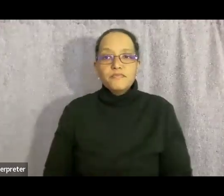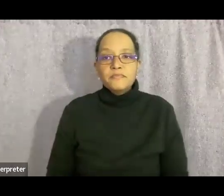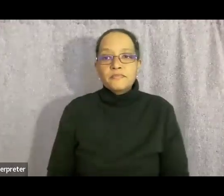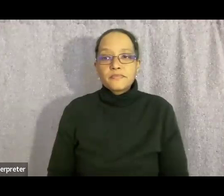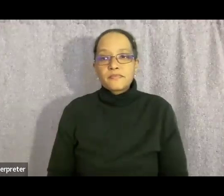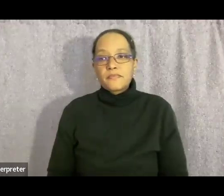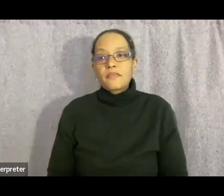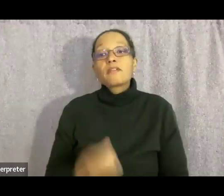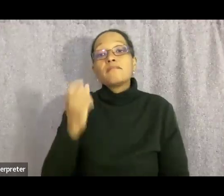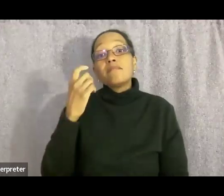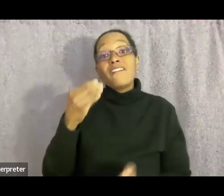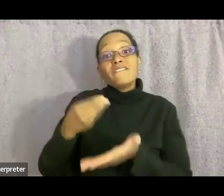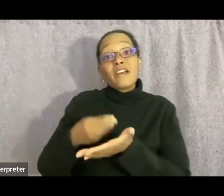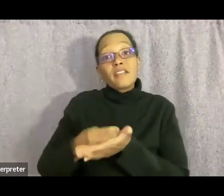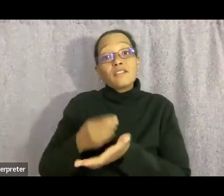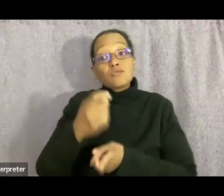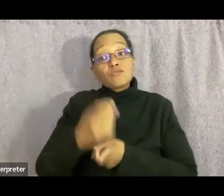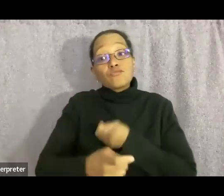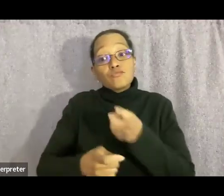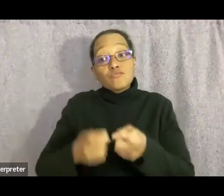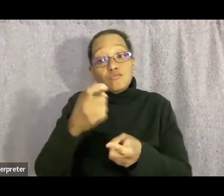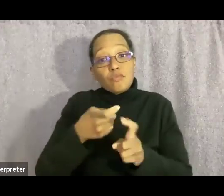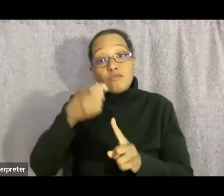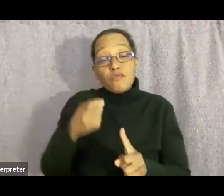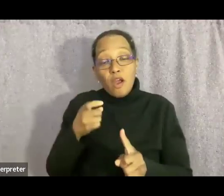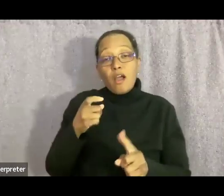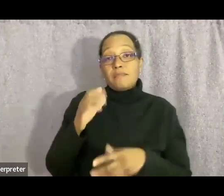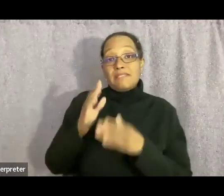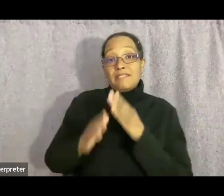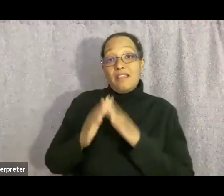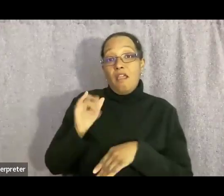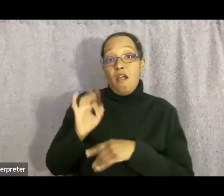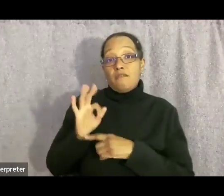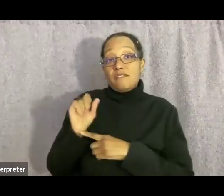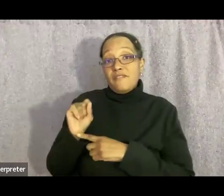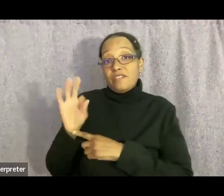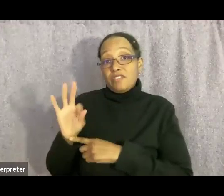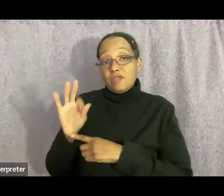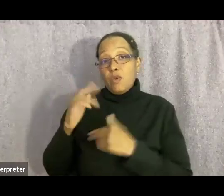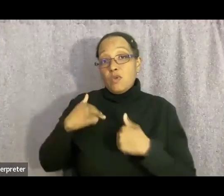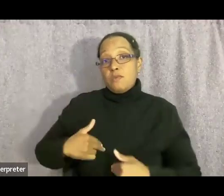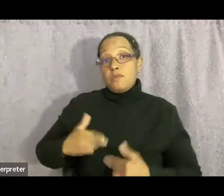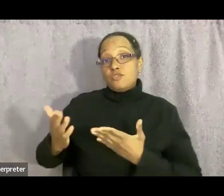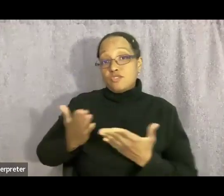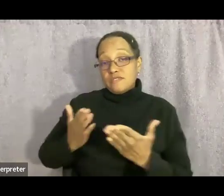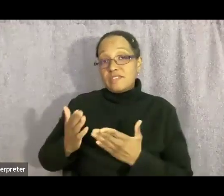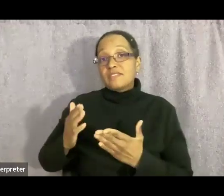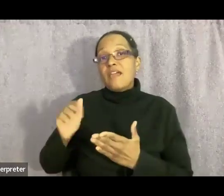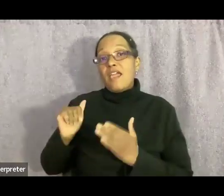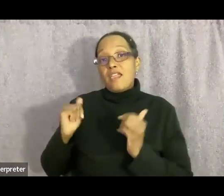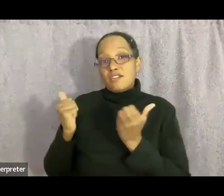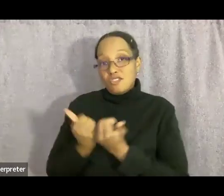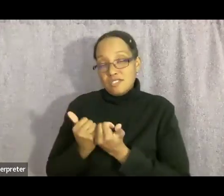Financial contributions from the City of San Francisco's Human Services Agency's Department